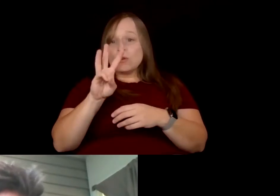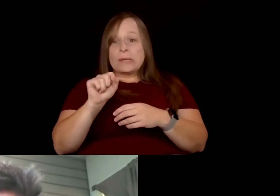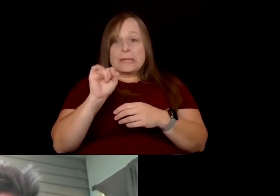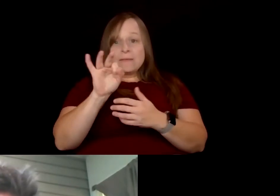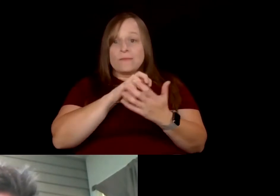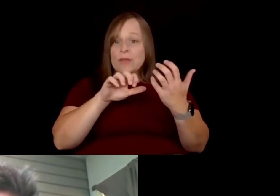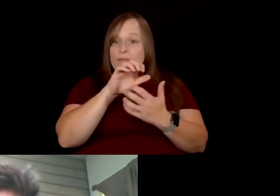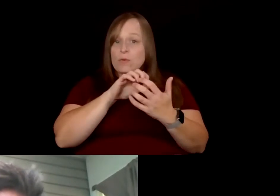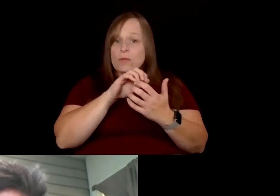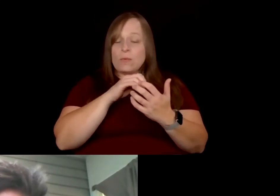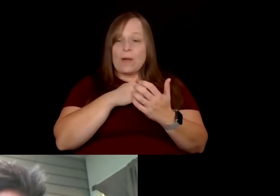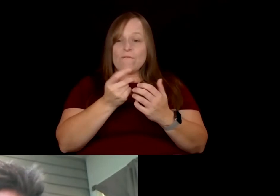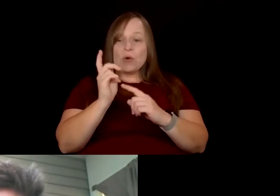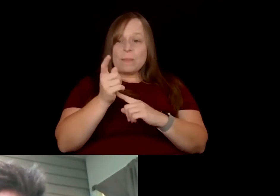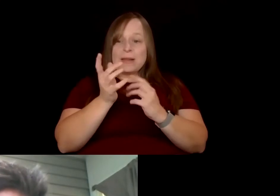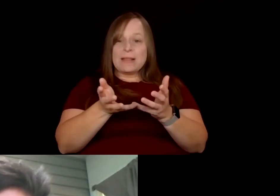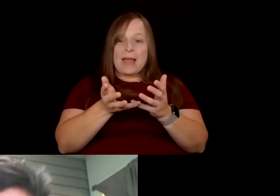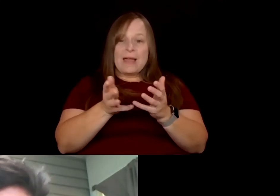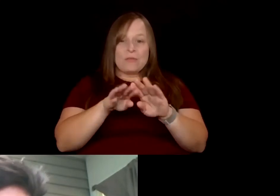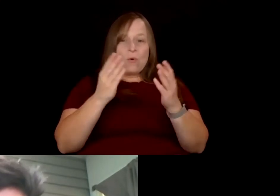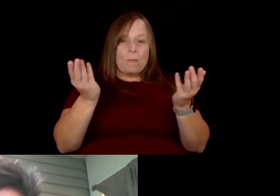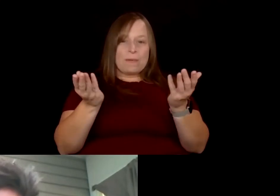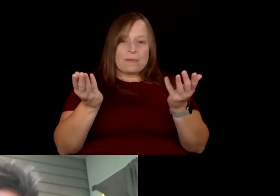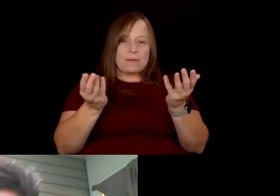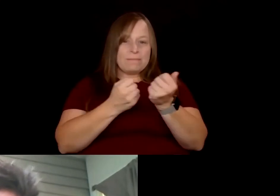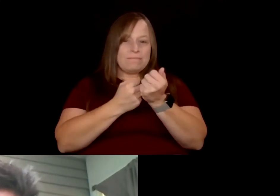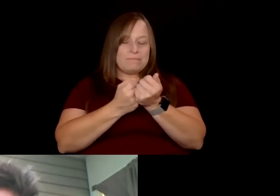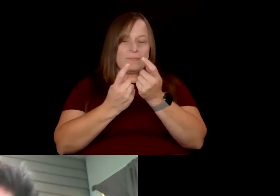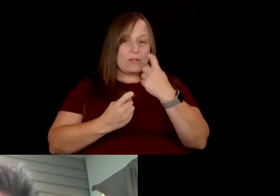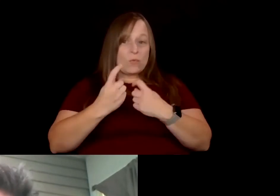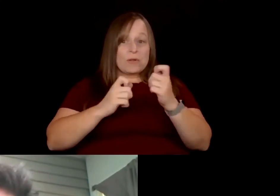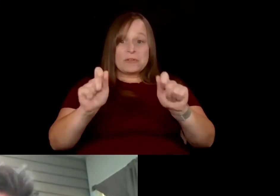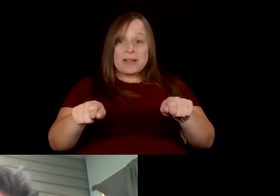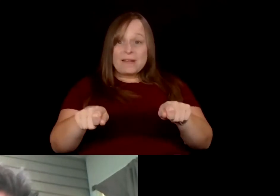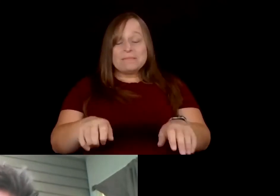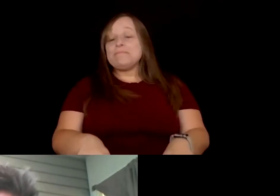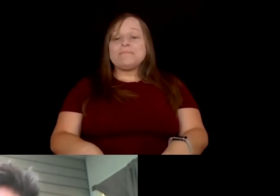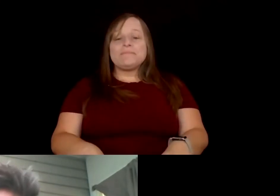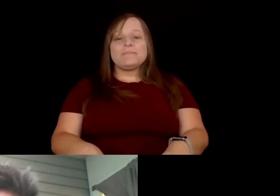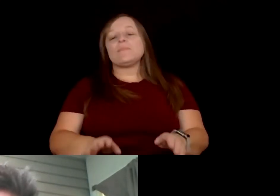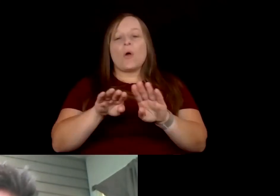we have 18 minutes left the we reserved this room for, so you guys can ask some questions. So I will open the floor to that now.